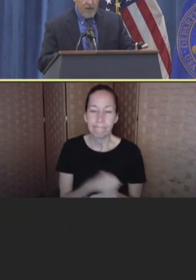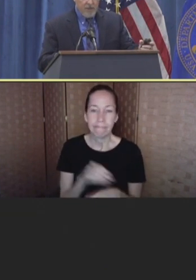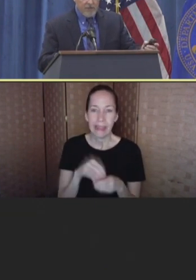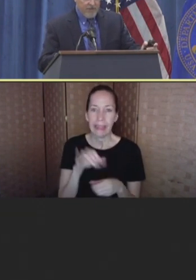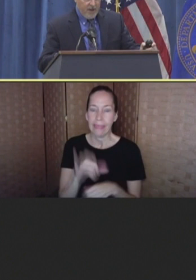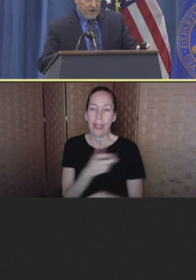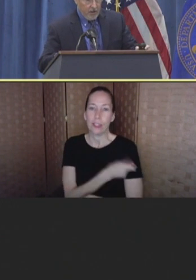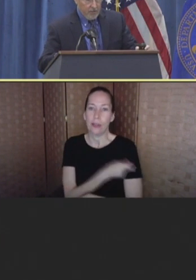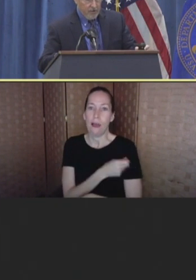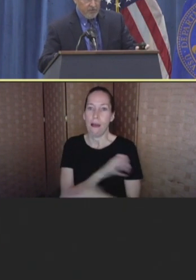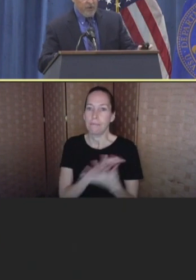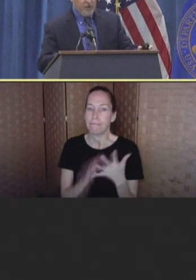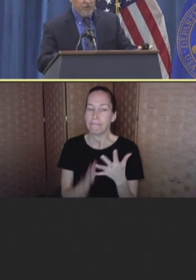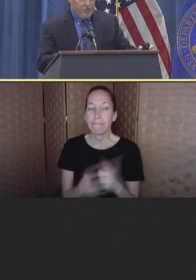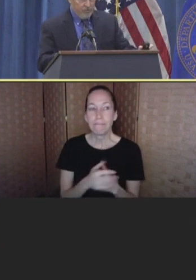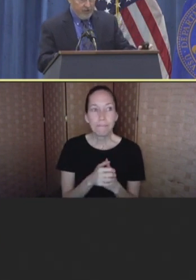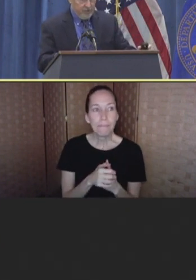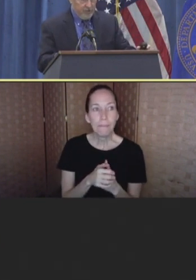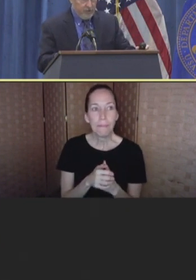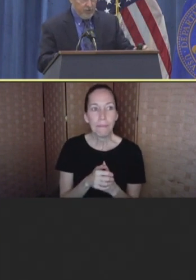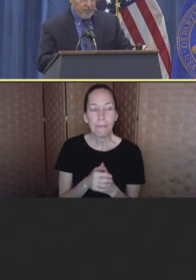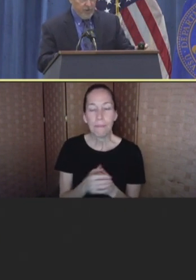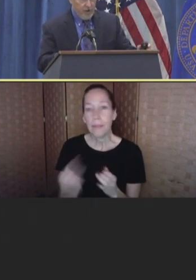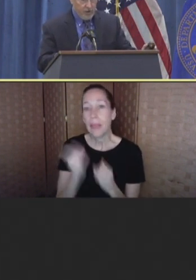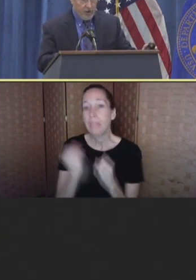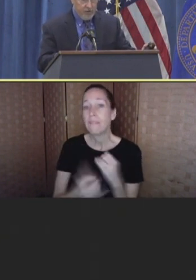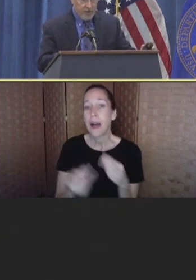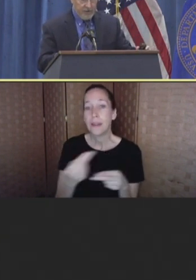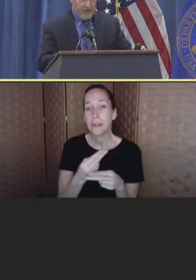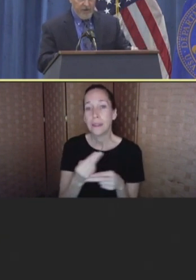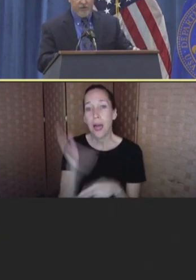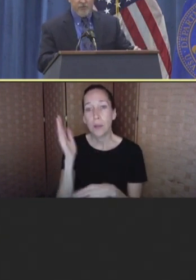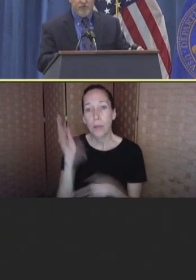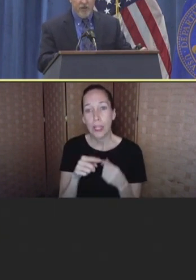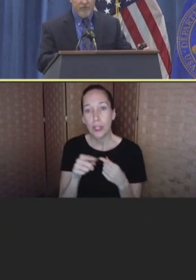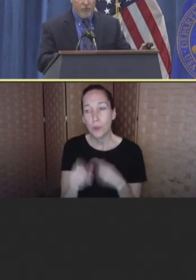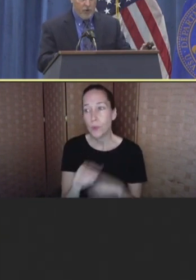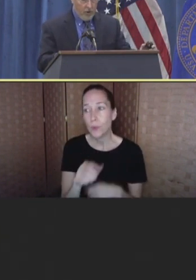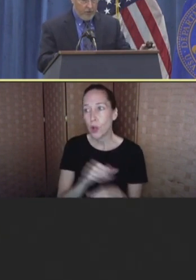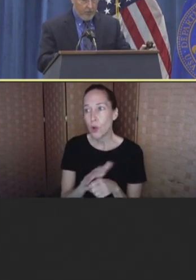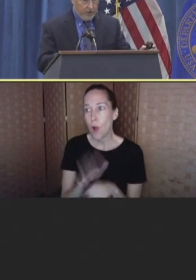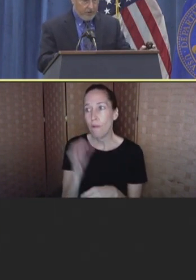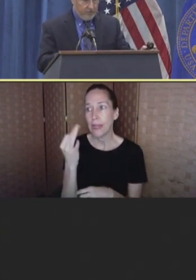And then the final element to present to you on COVID-19 vaccine safety regarding pregnancy